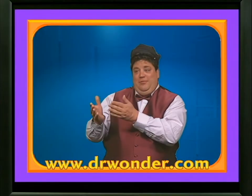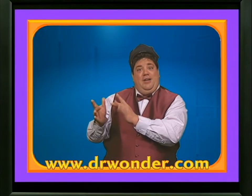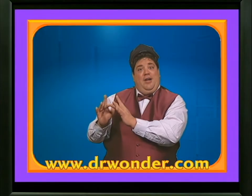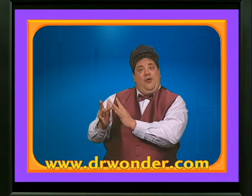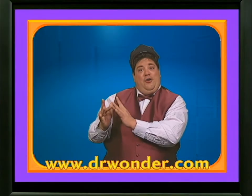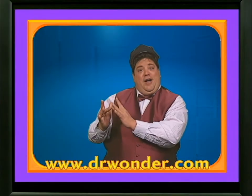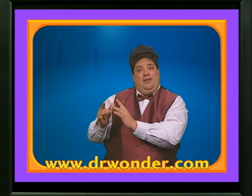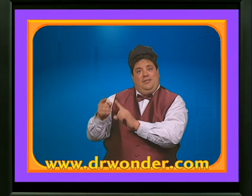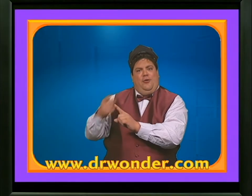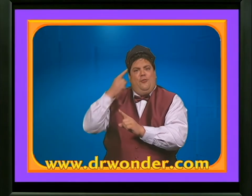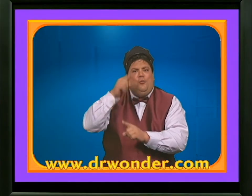HONESTY